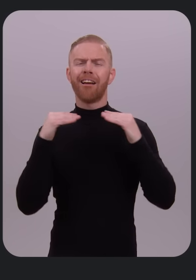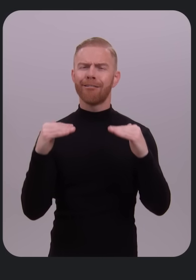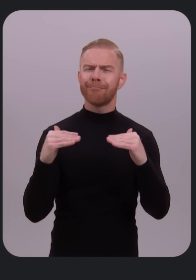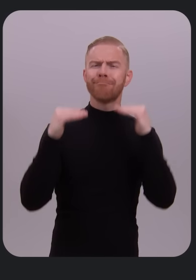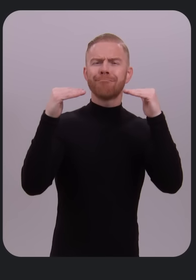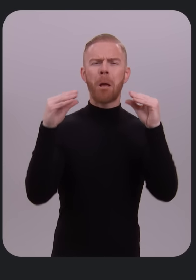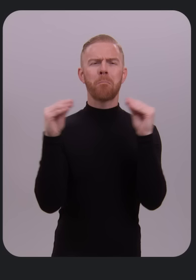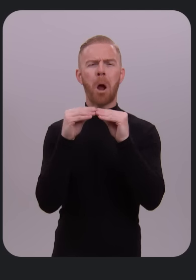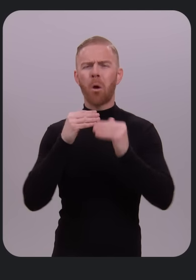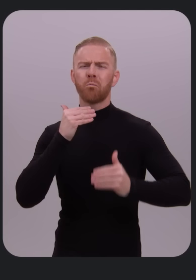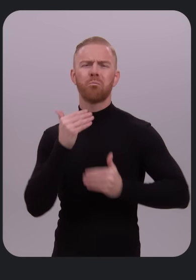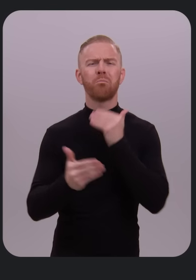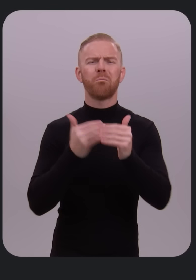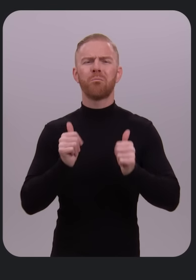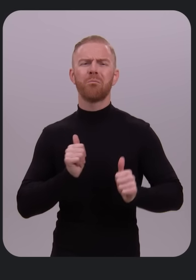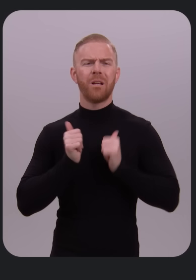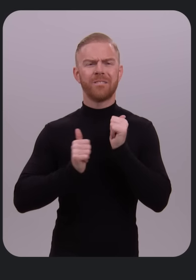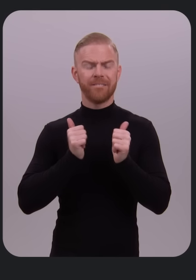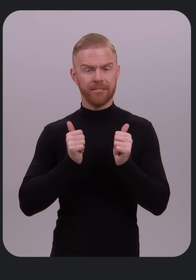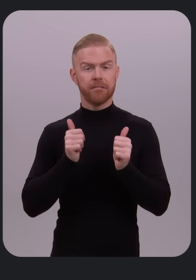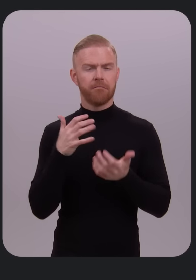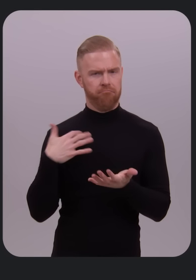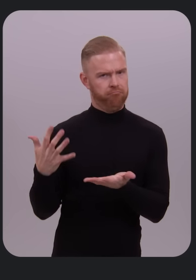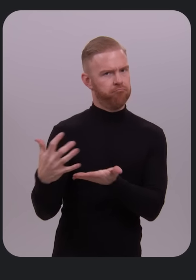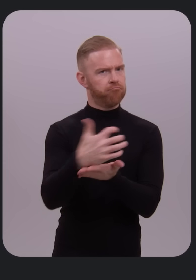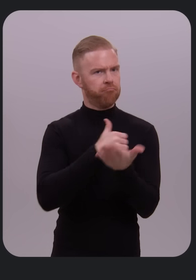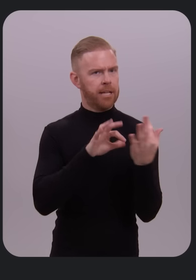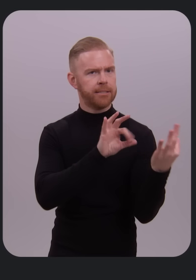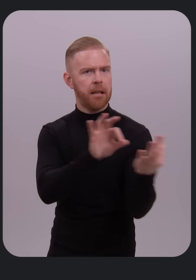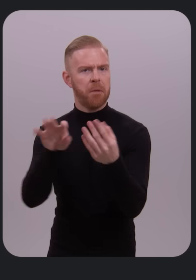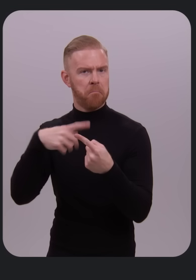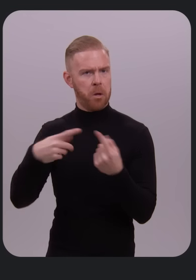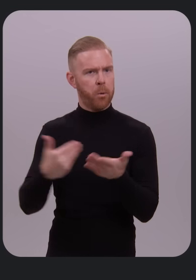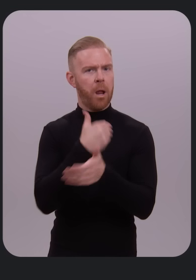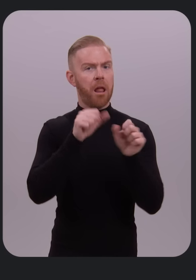We're gathering feedback about these new capabilities now from trusted testers and working